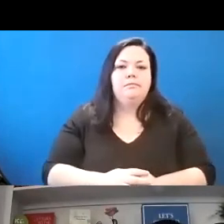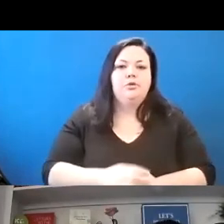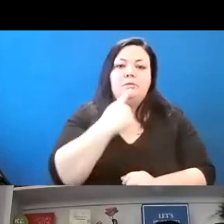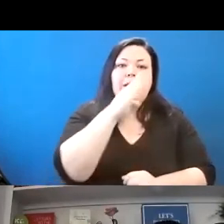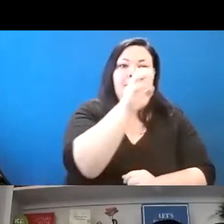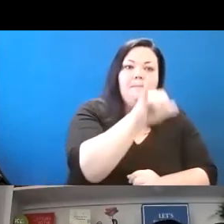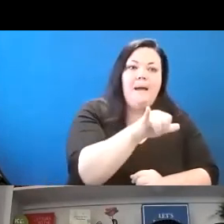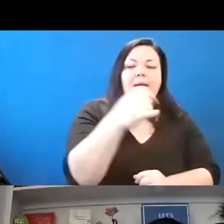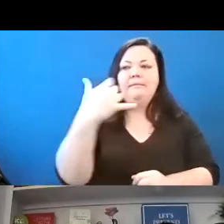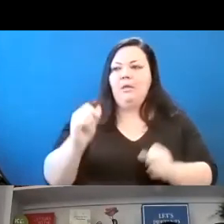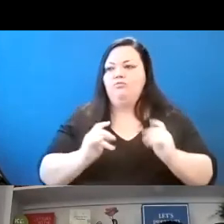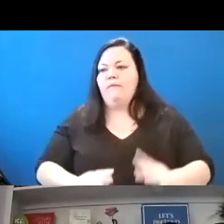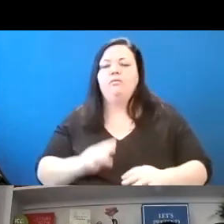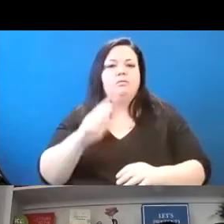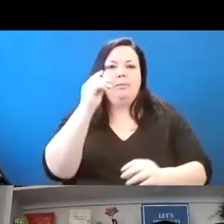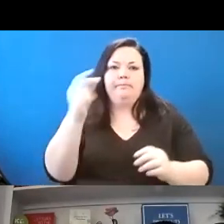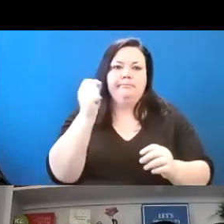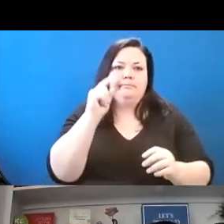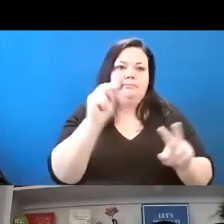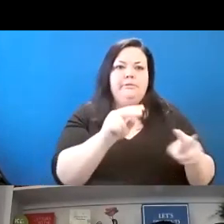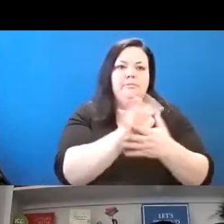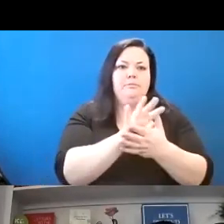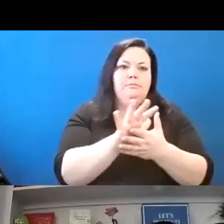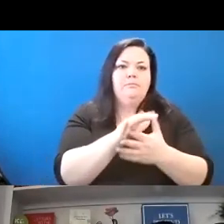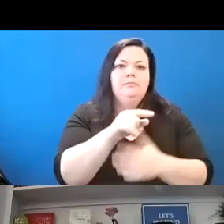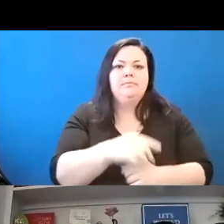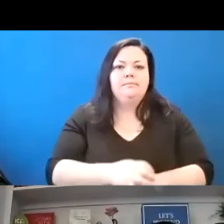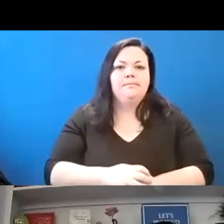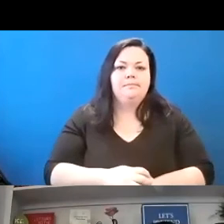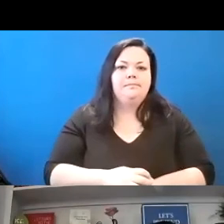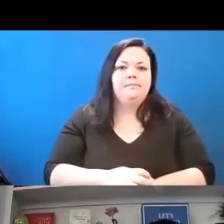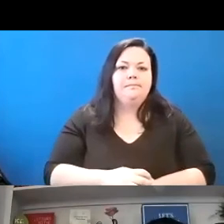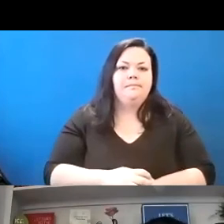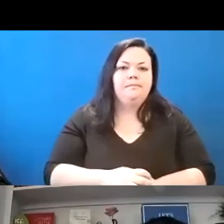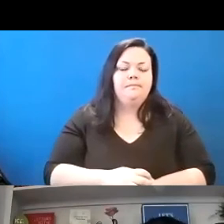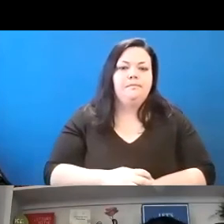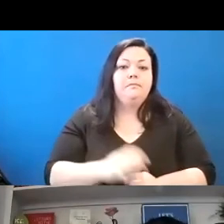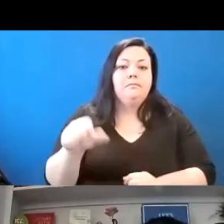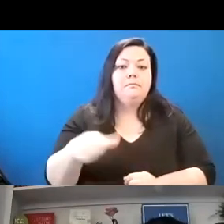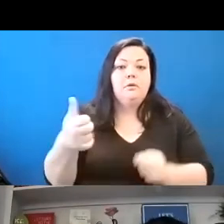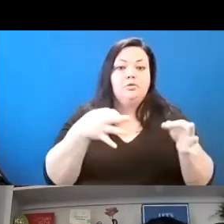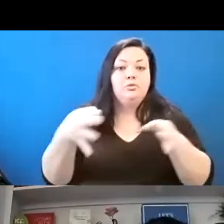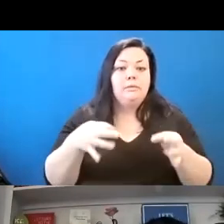people are gonna go right to this music video for sure other descriptive words that came up